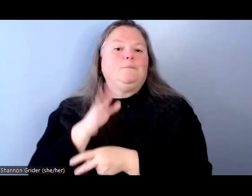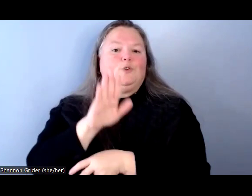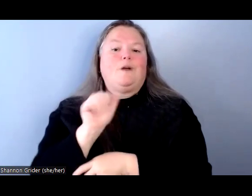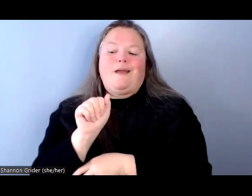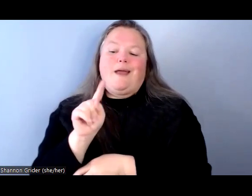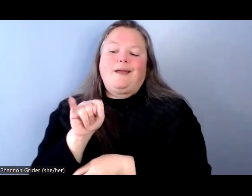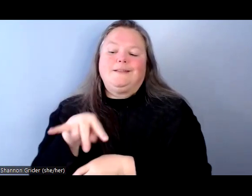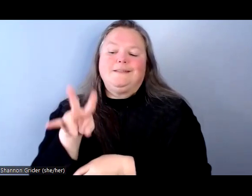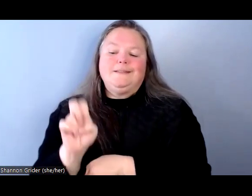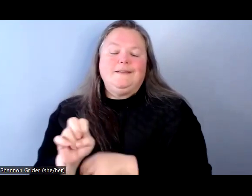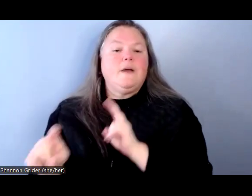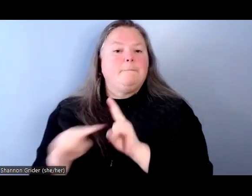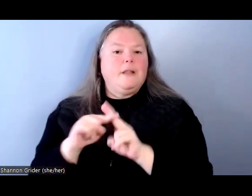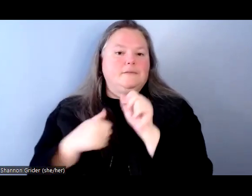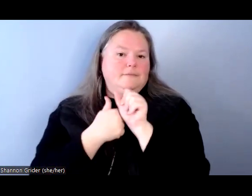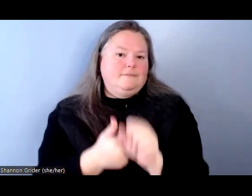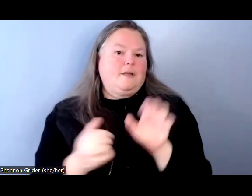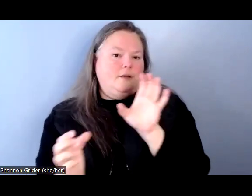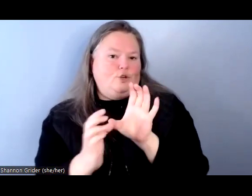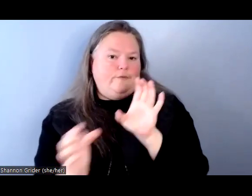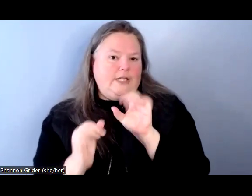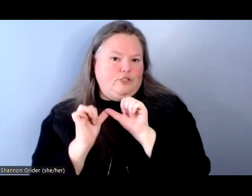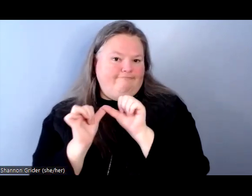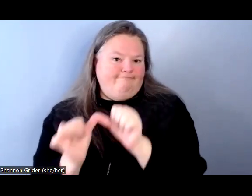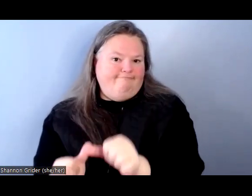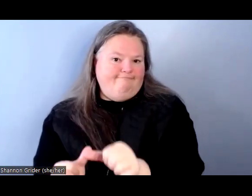an active and compliant certification.